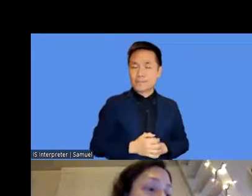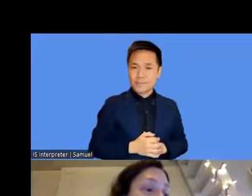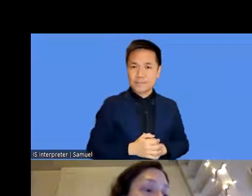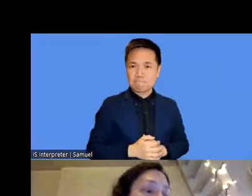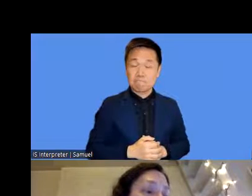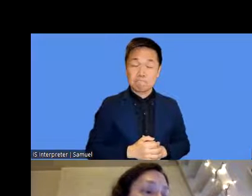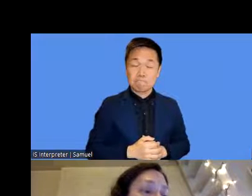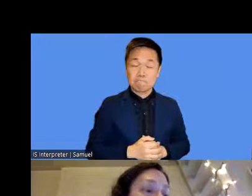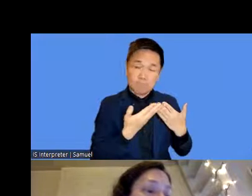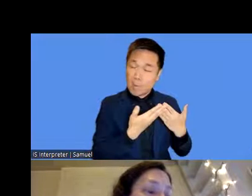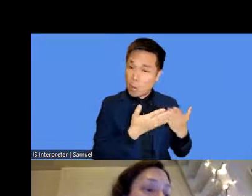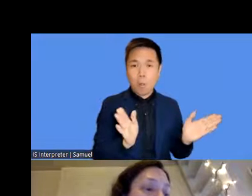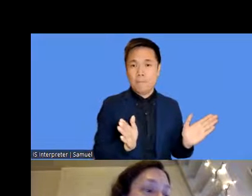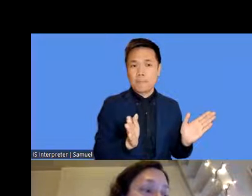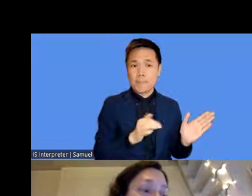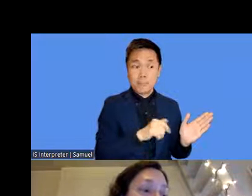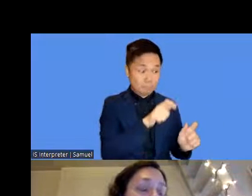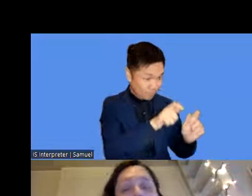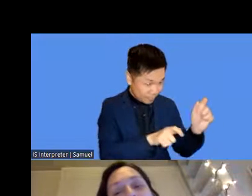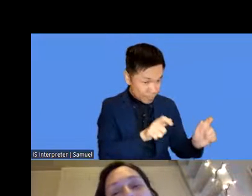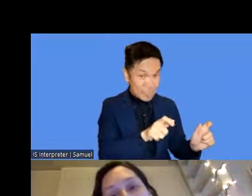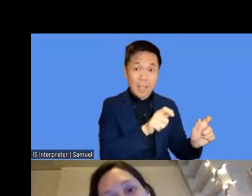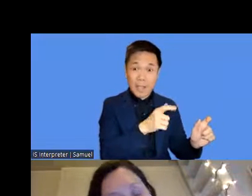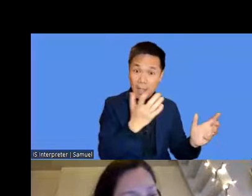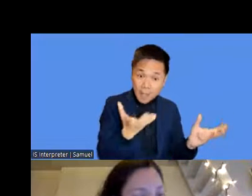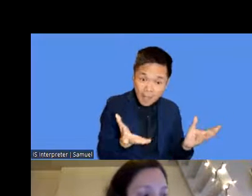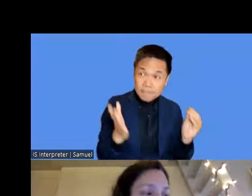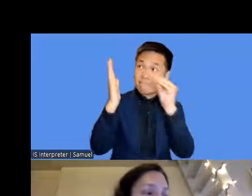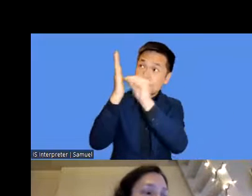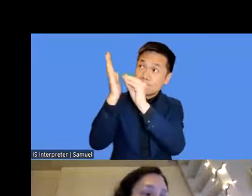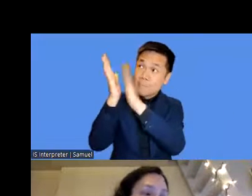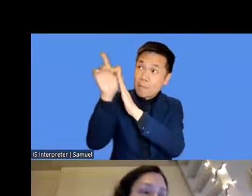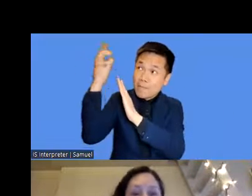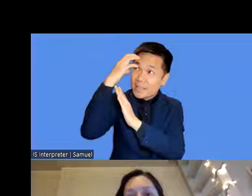of whether these data are integrated into official statistics.